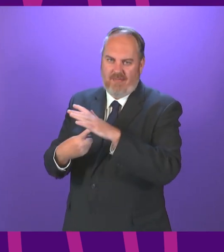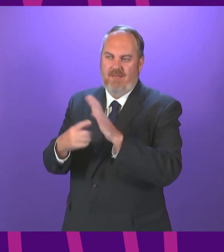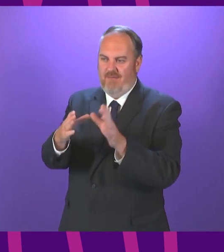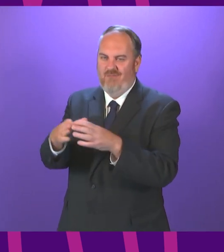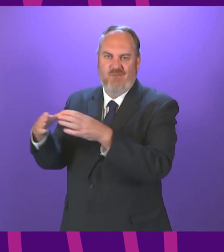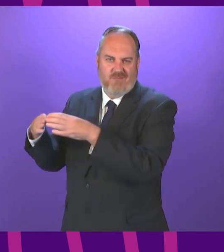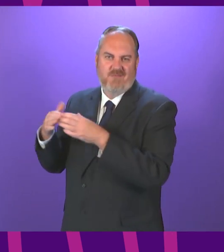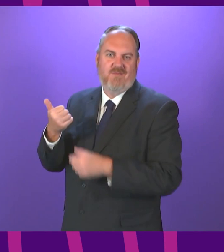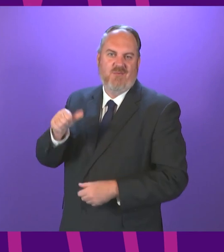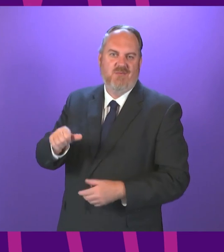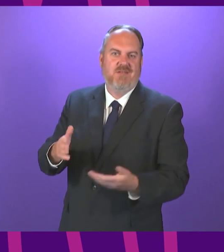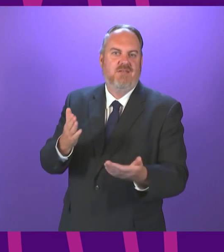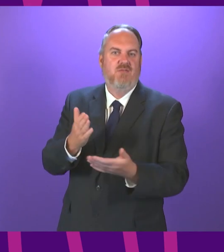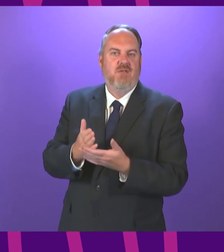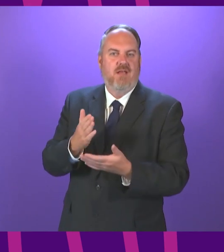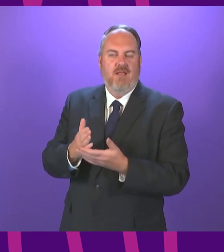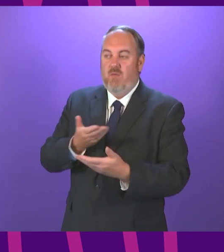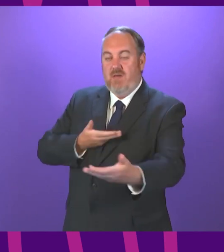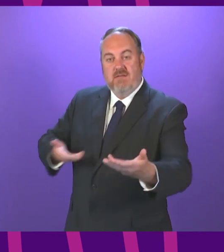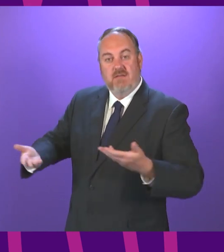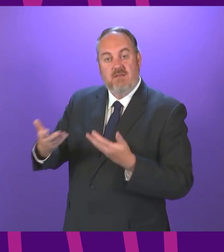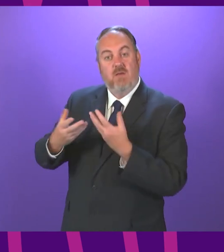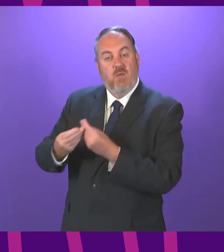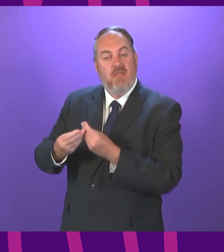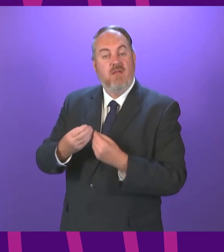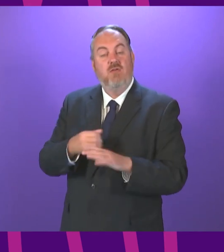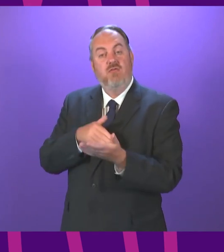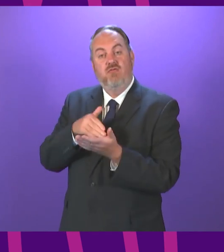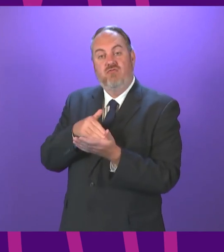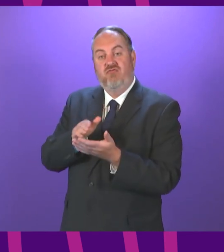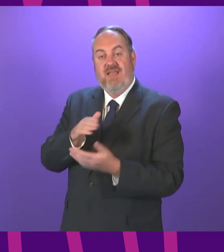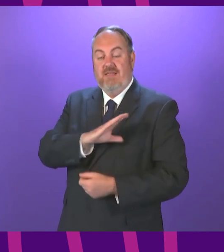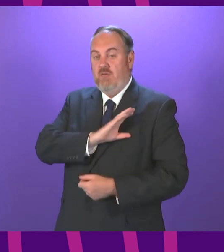We are discussing that right now with trade unions, among others, and we will listen